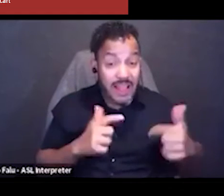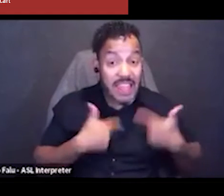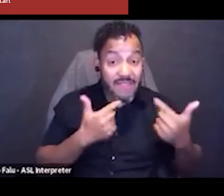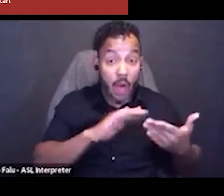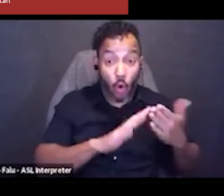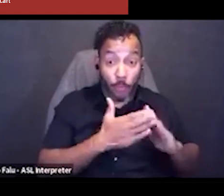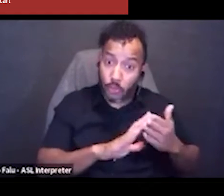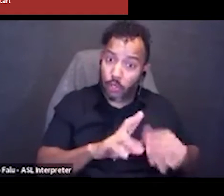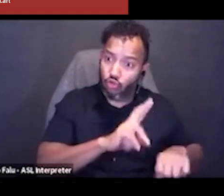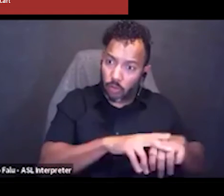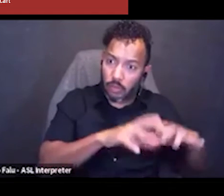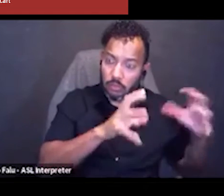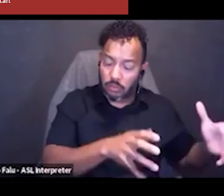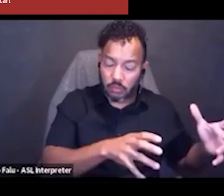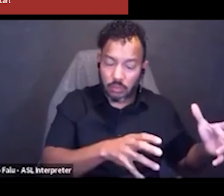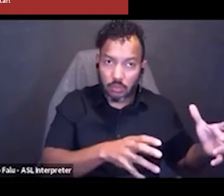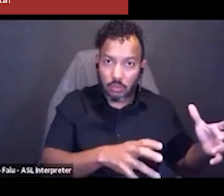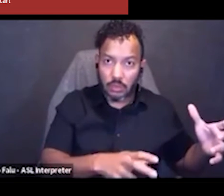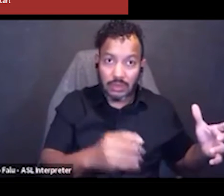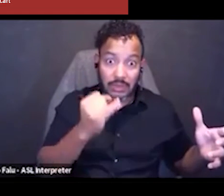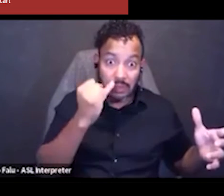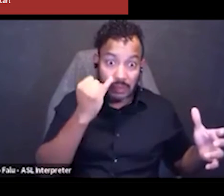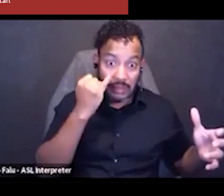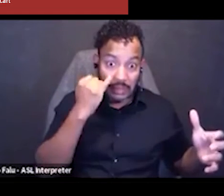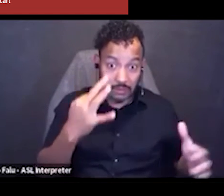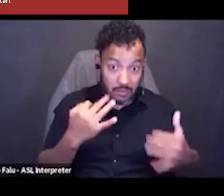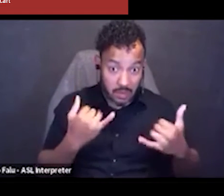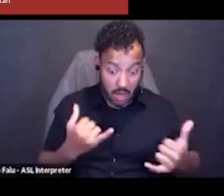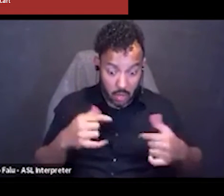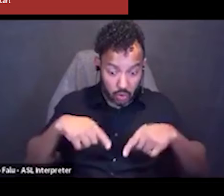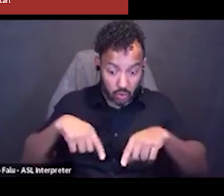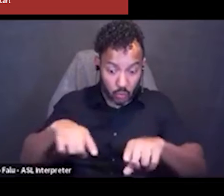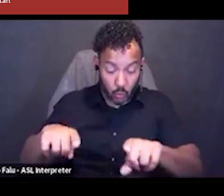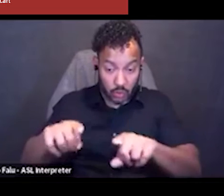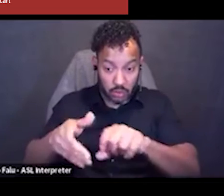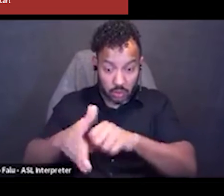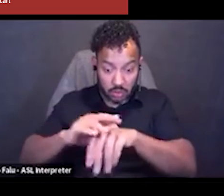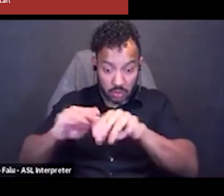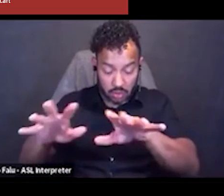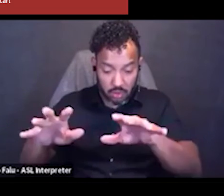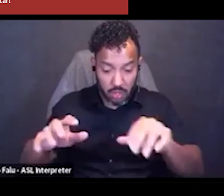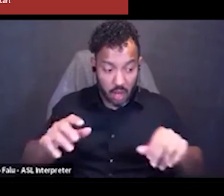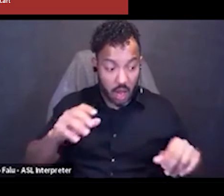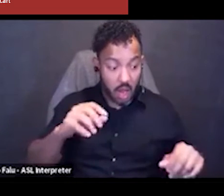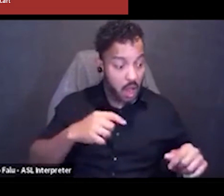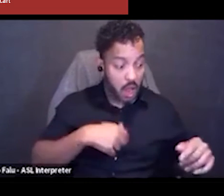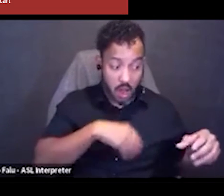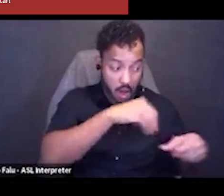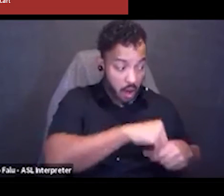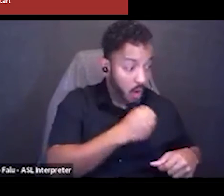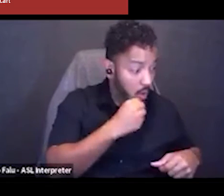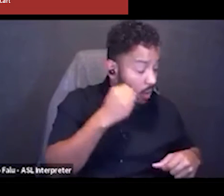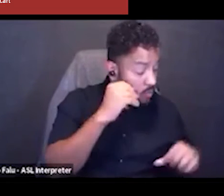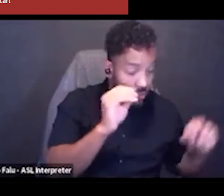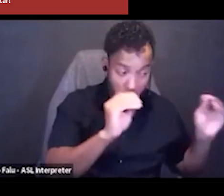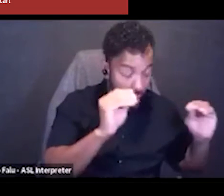I really do thank God that I am home because I have my mom, who is my home health aide.